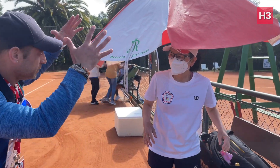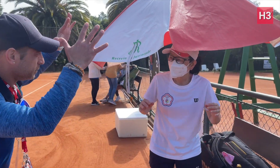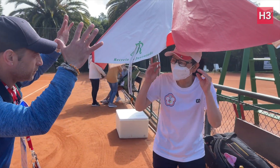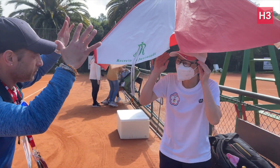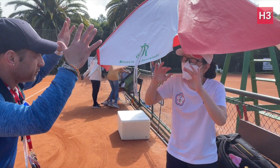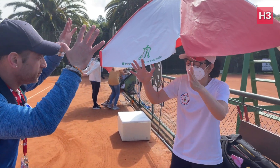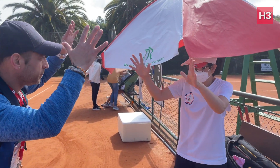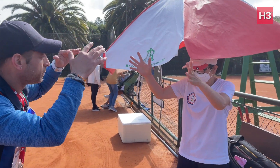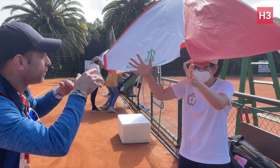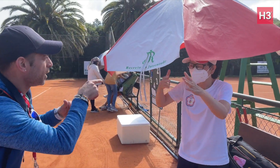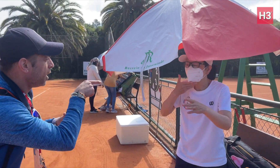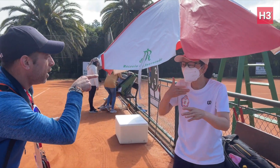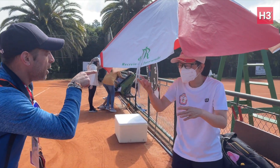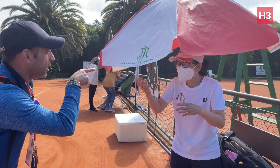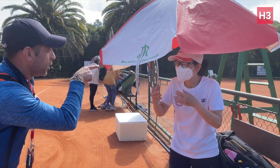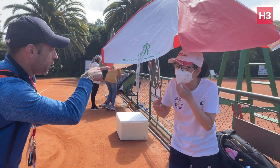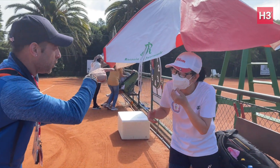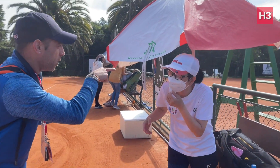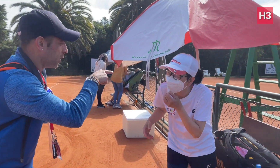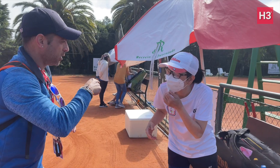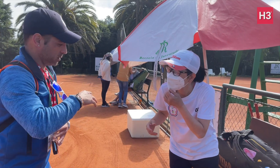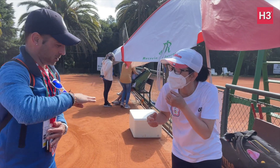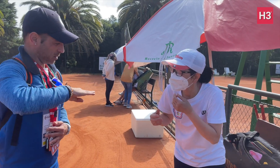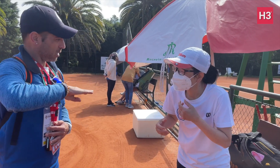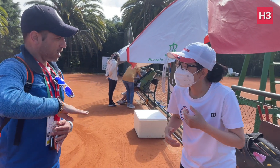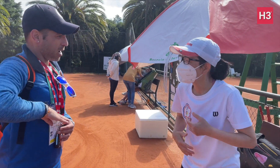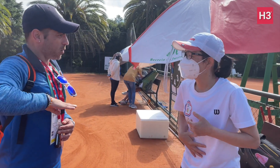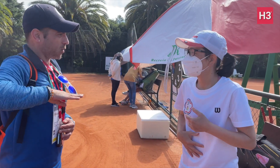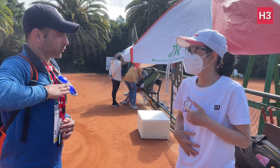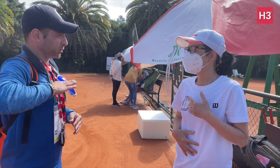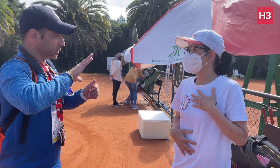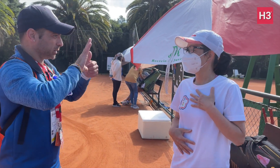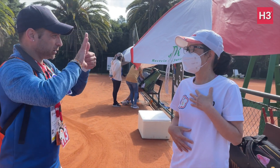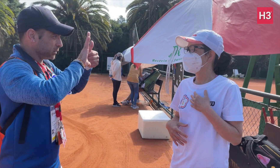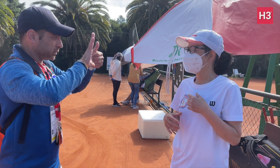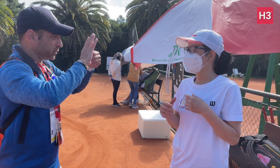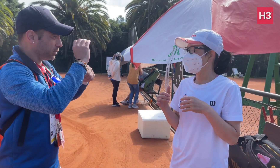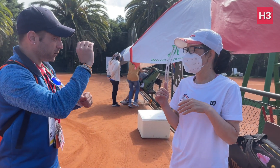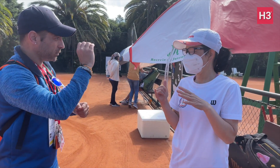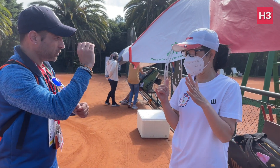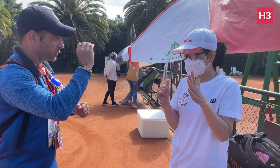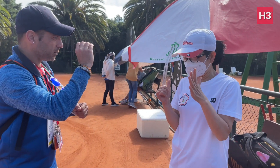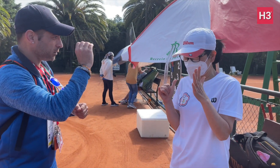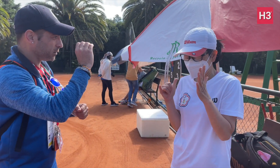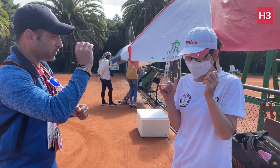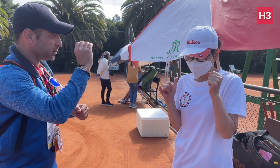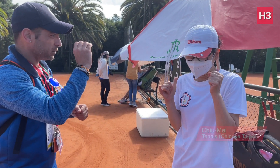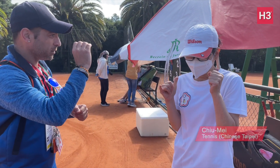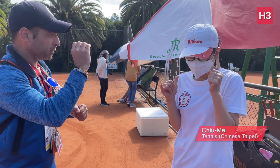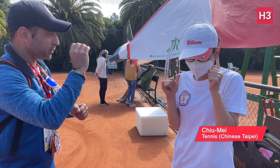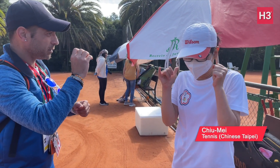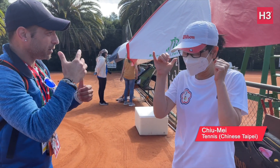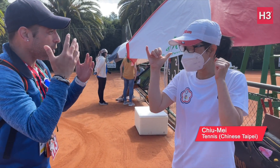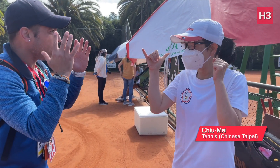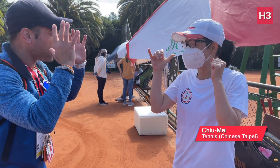Congratulations! You’re 60 years old, correct? Yes, I am.